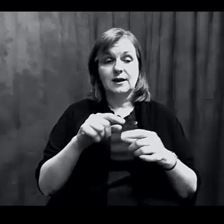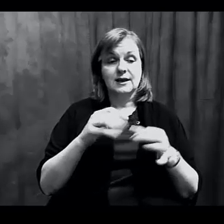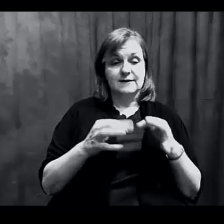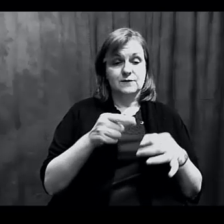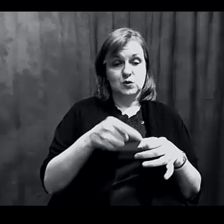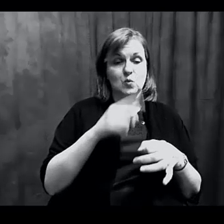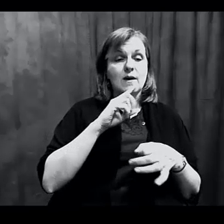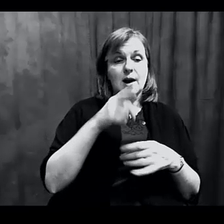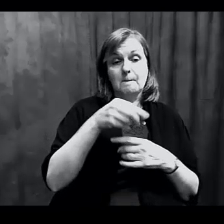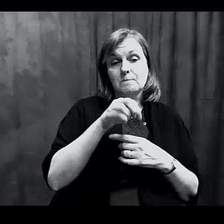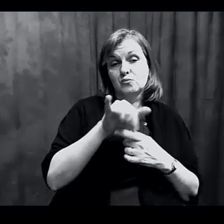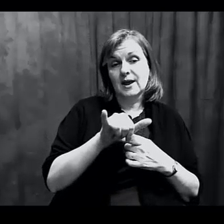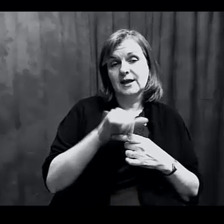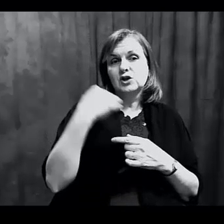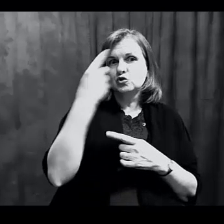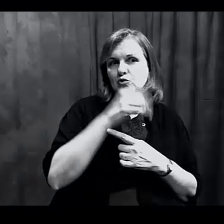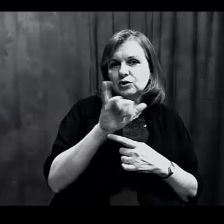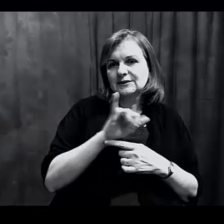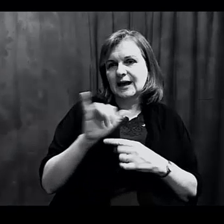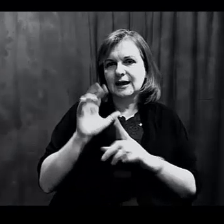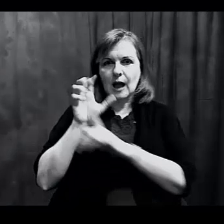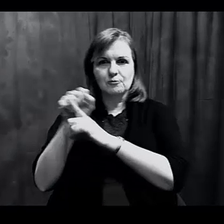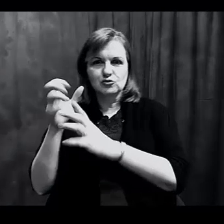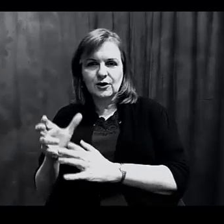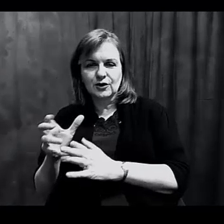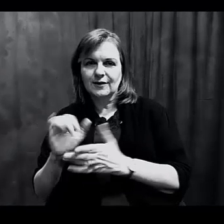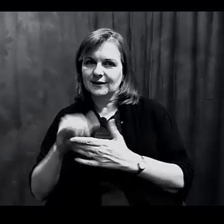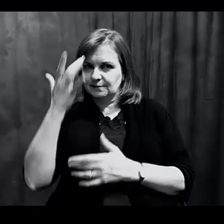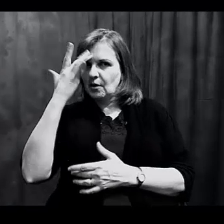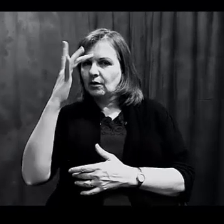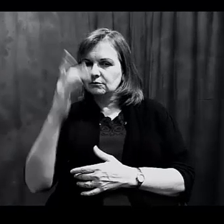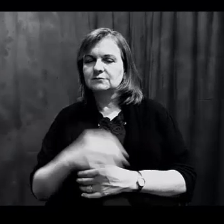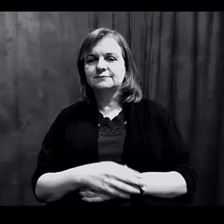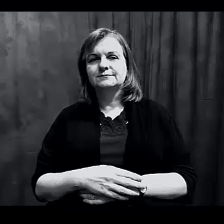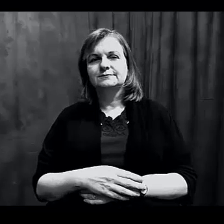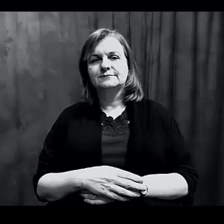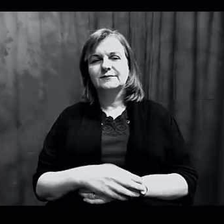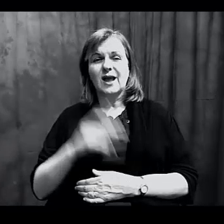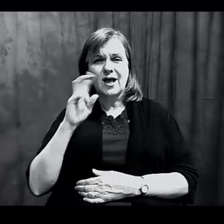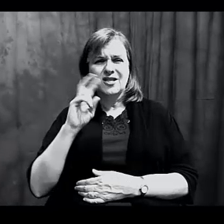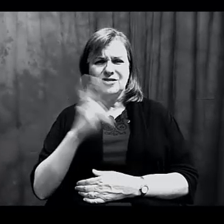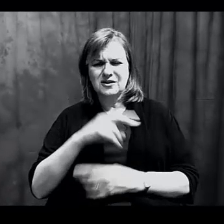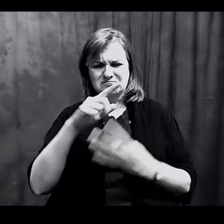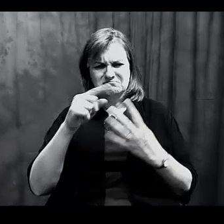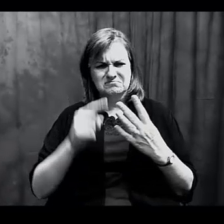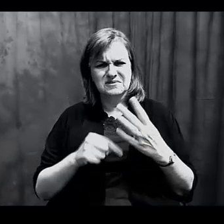we'll look at this more in ecosystems and evolution things later on population dynamics